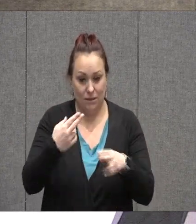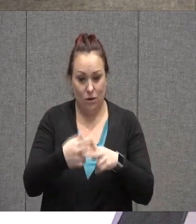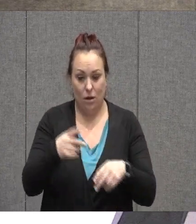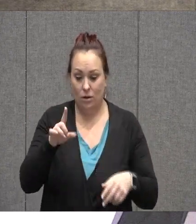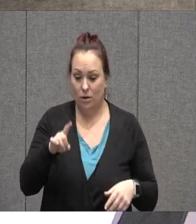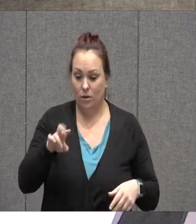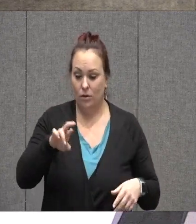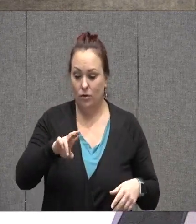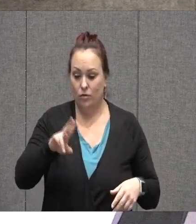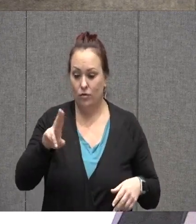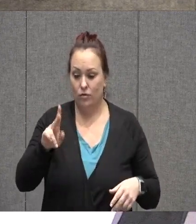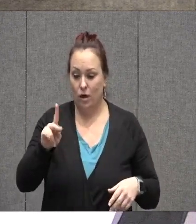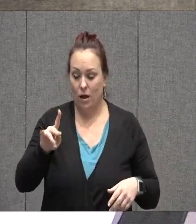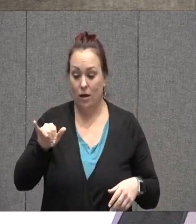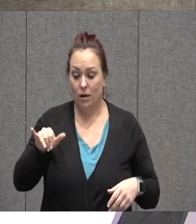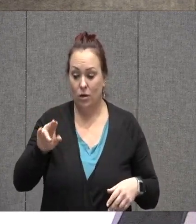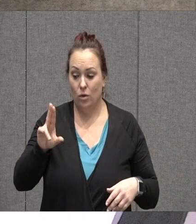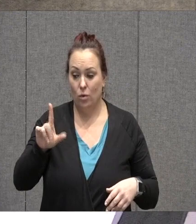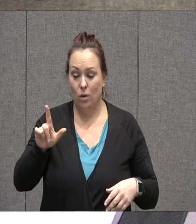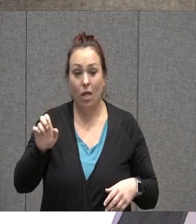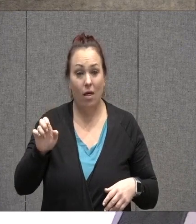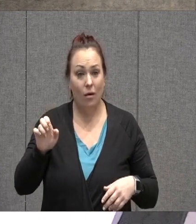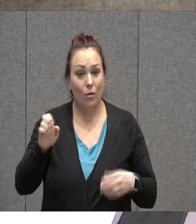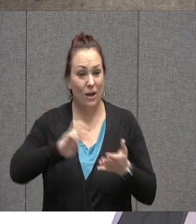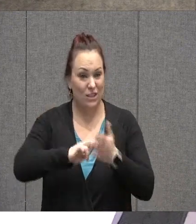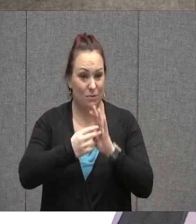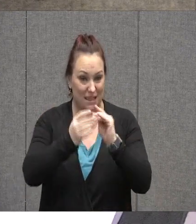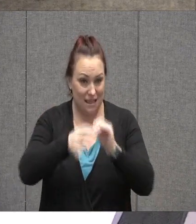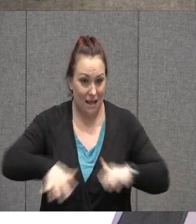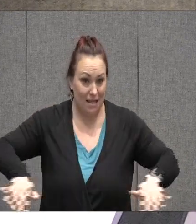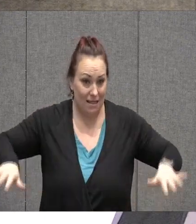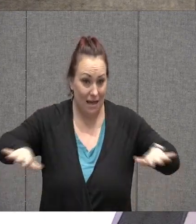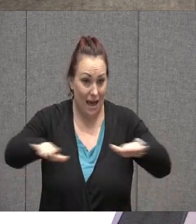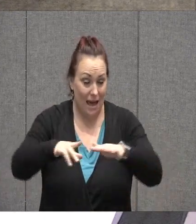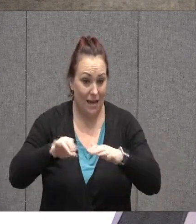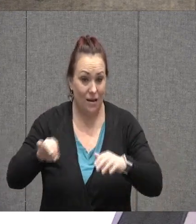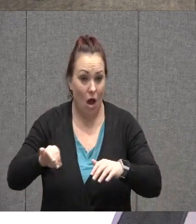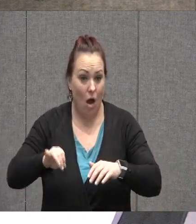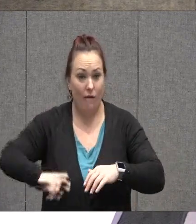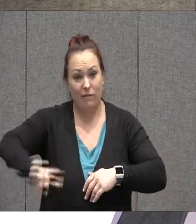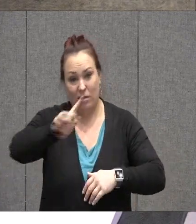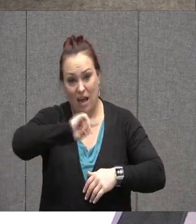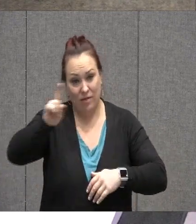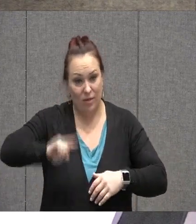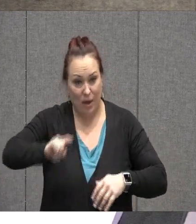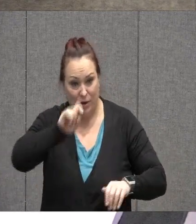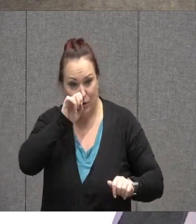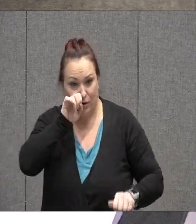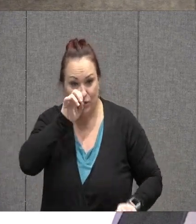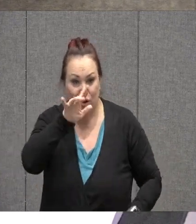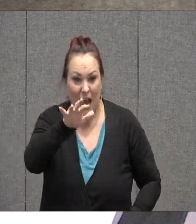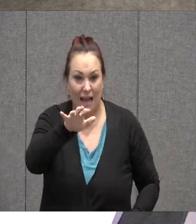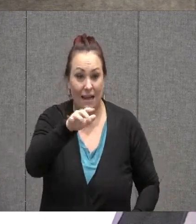which means land of the thunder dragon. Oh, a thunder dragon!